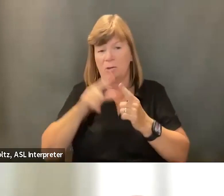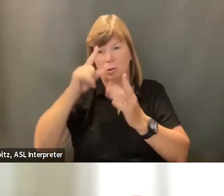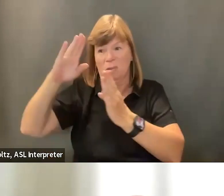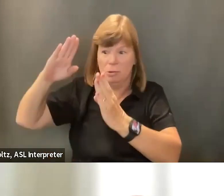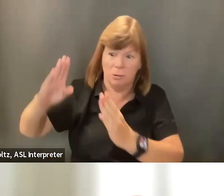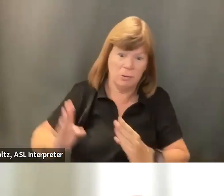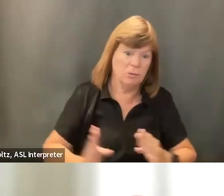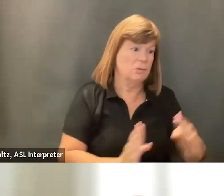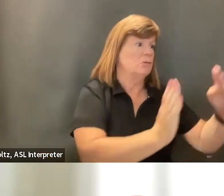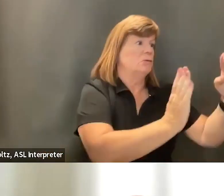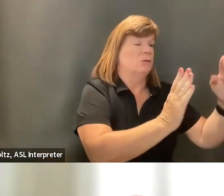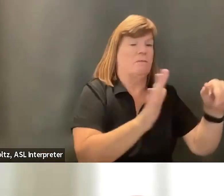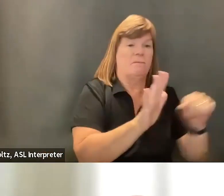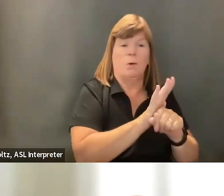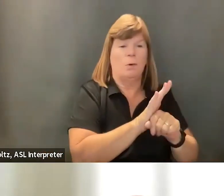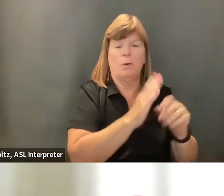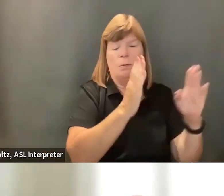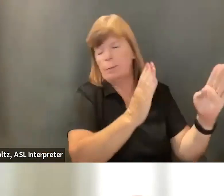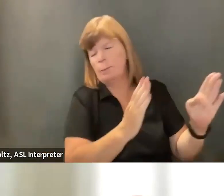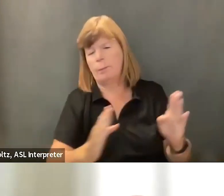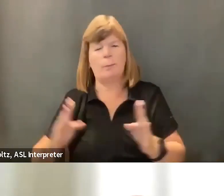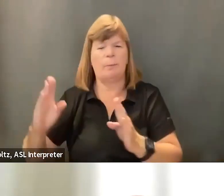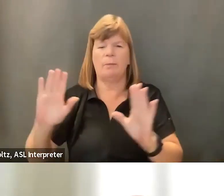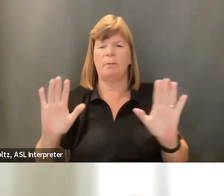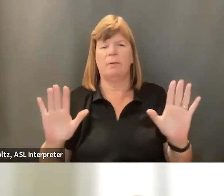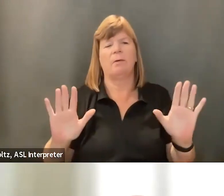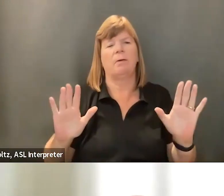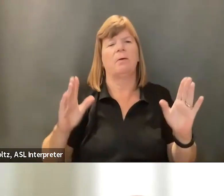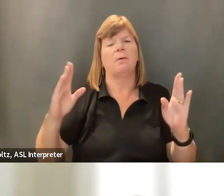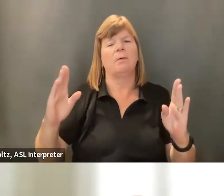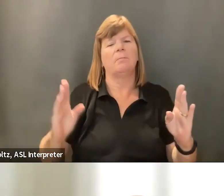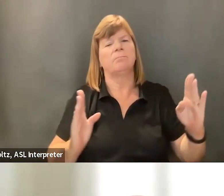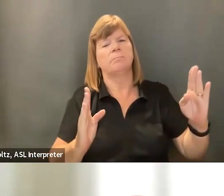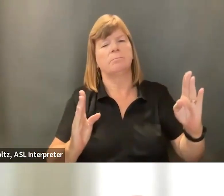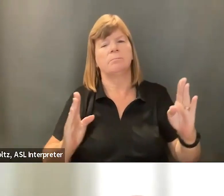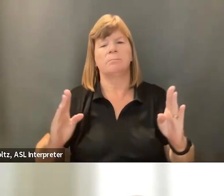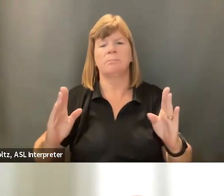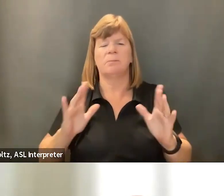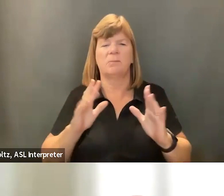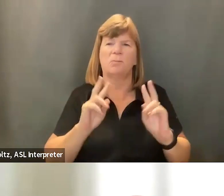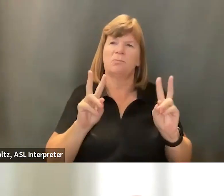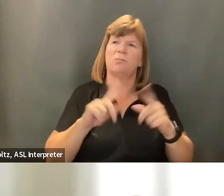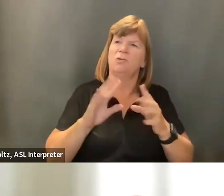an opposite direction into the content-rich direction but rather provide um an idea a